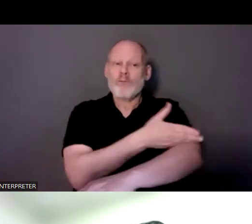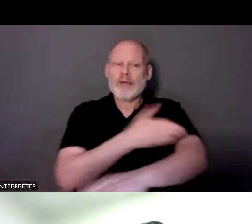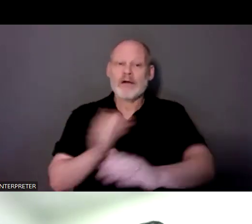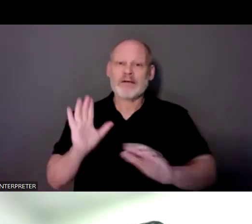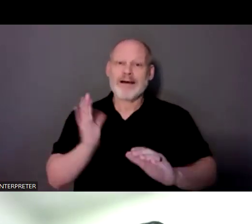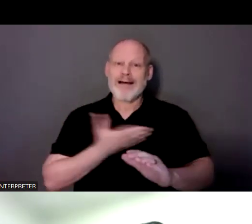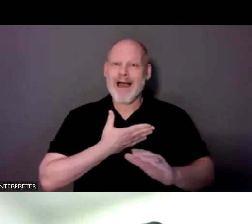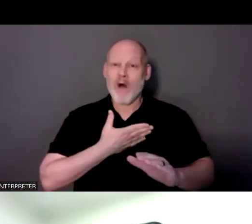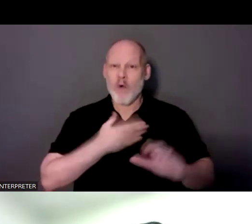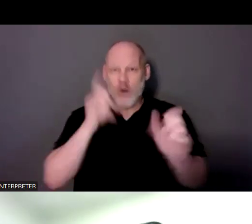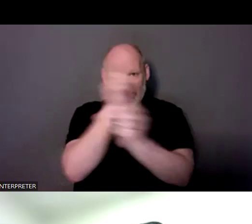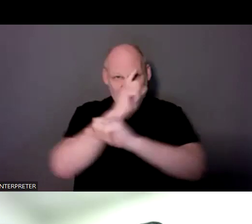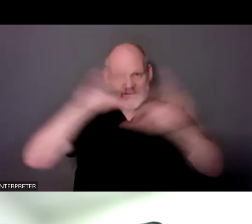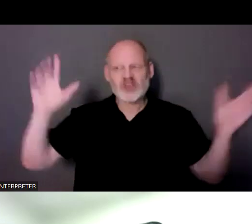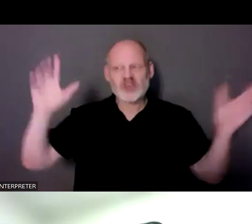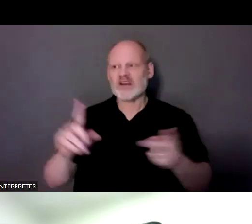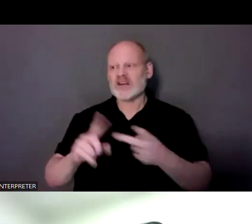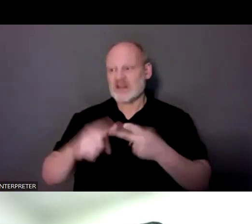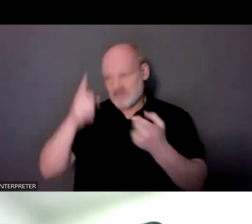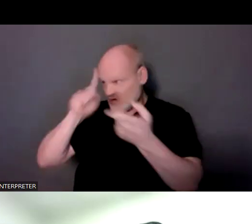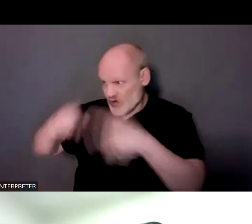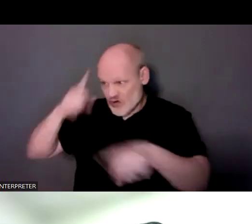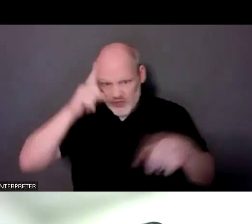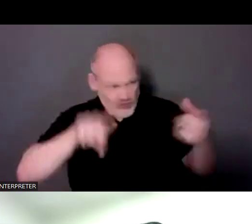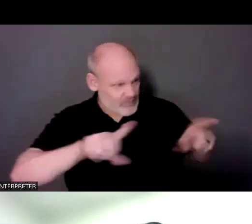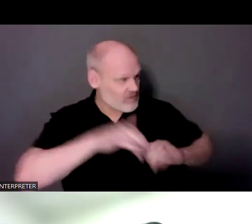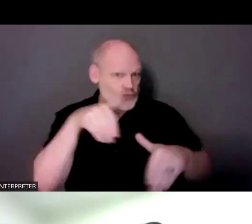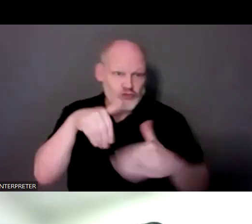how we're going to tackle this? And then also know that we trying to squish that